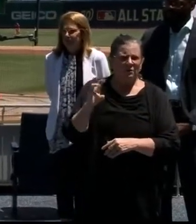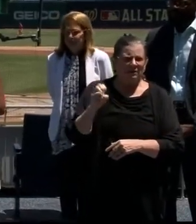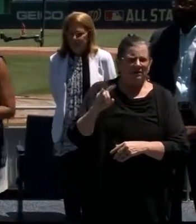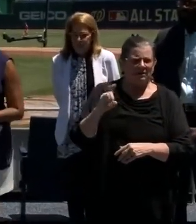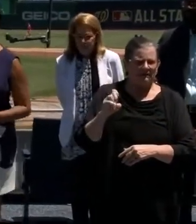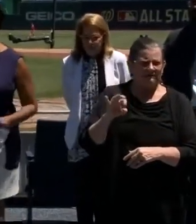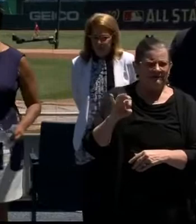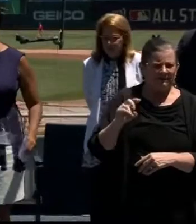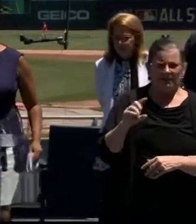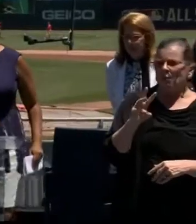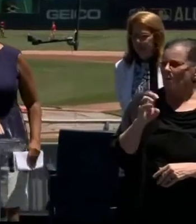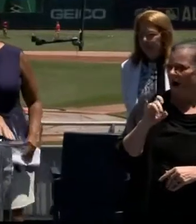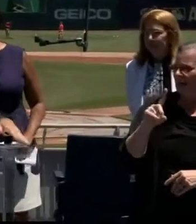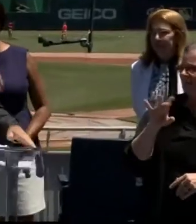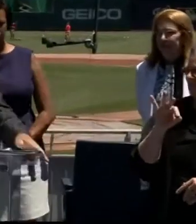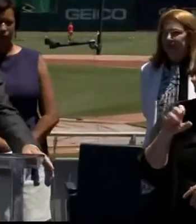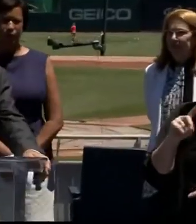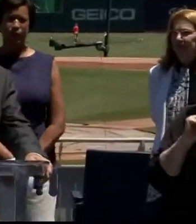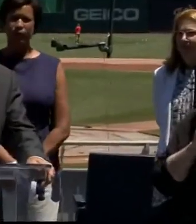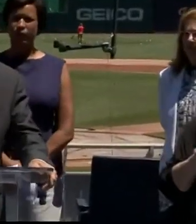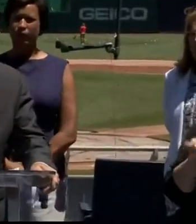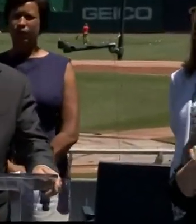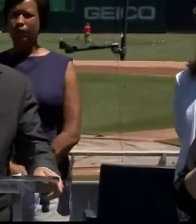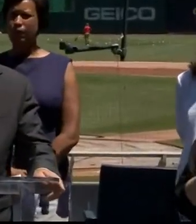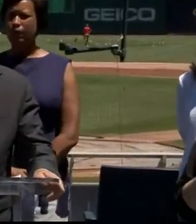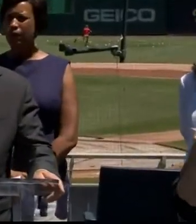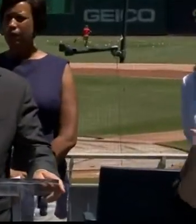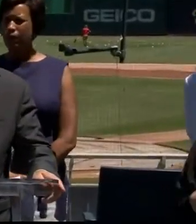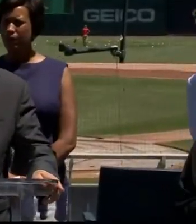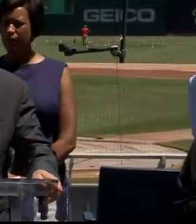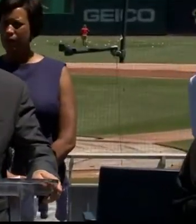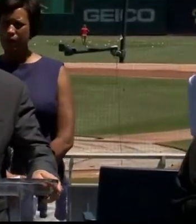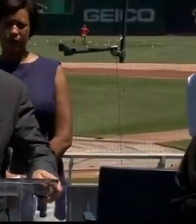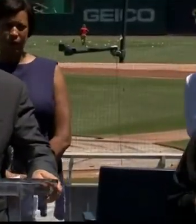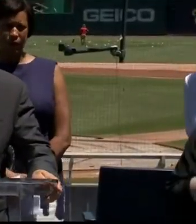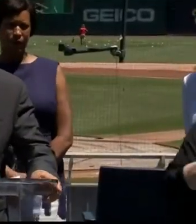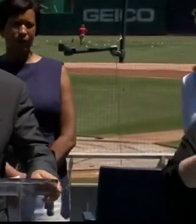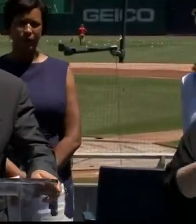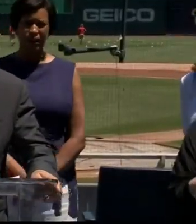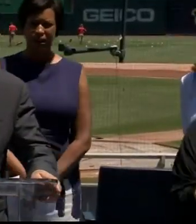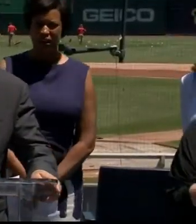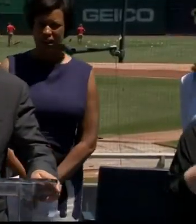NO, WE'VE SUSPENDED ALL MAJOR MAINTENANCE WORK FOR THE WHOLE